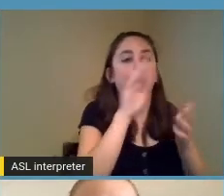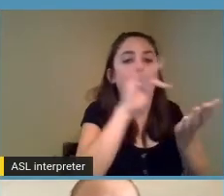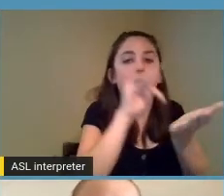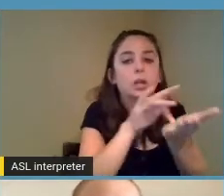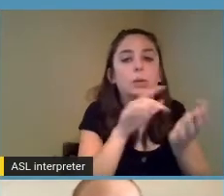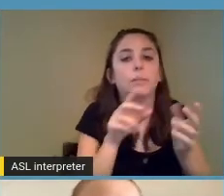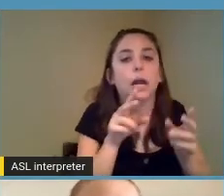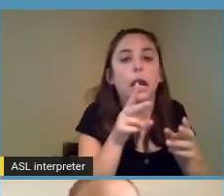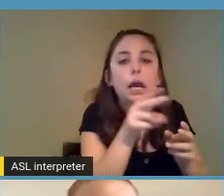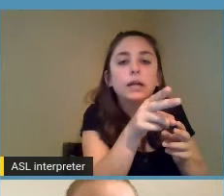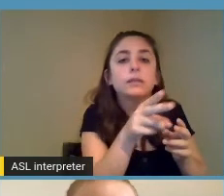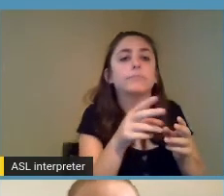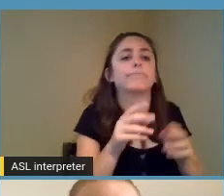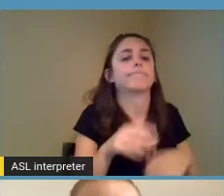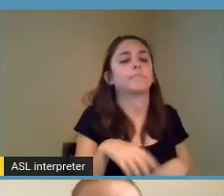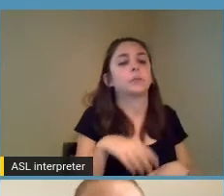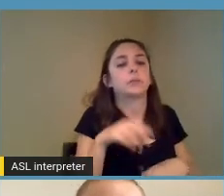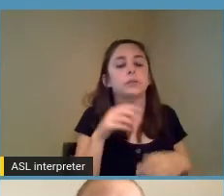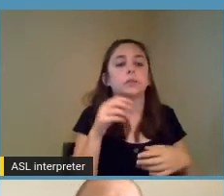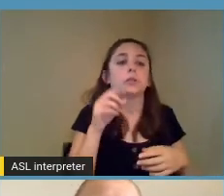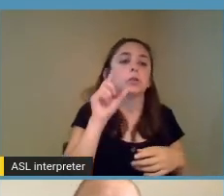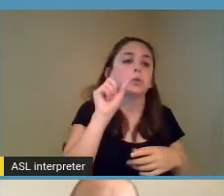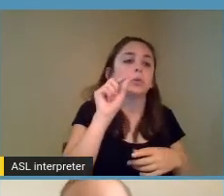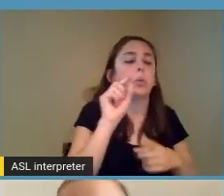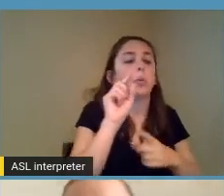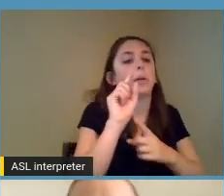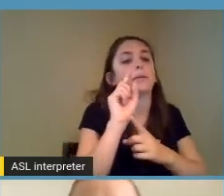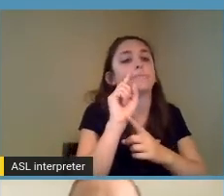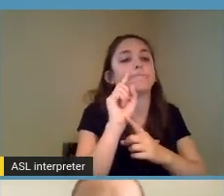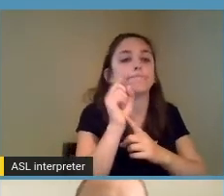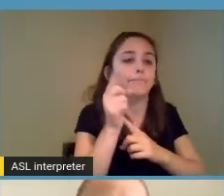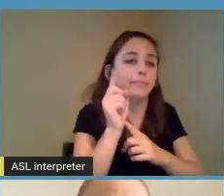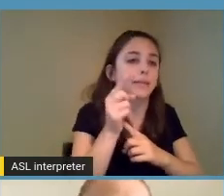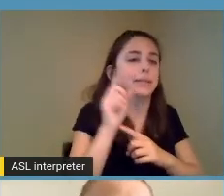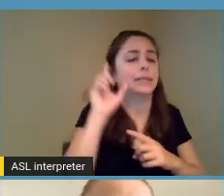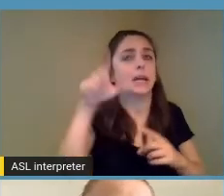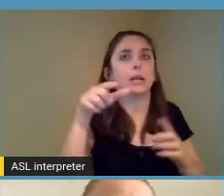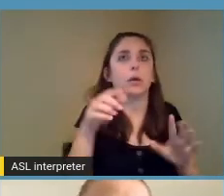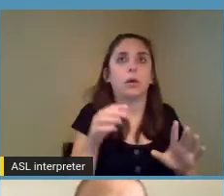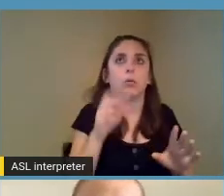20 minutes later I'm listening to this playback and I realize I have cut that too short. I